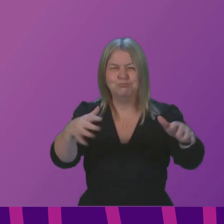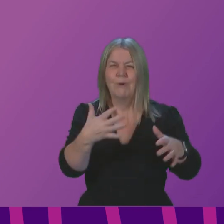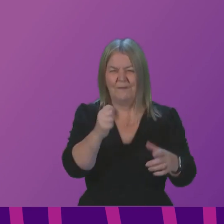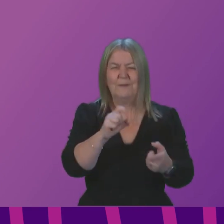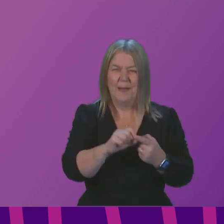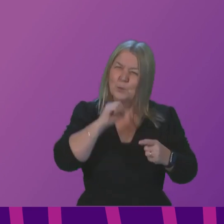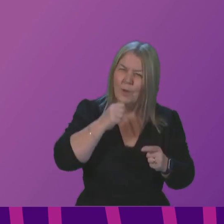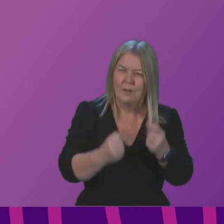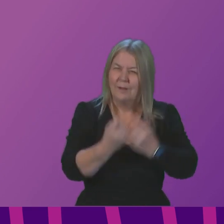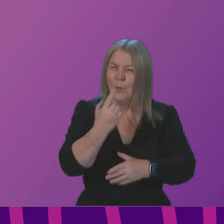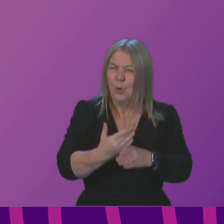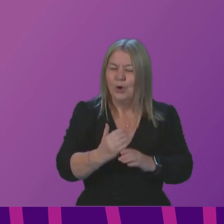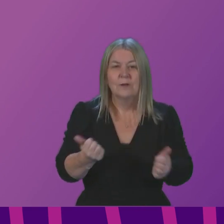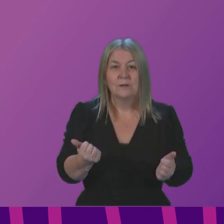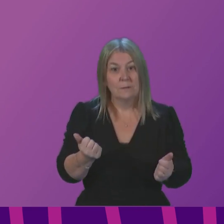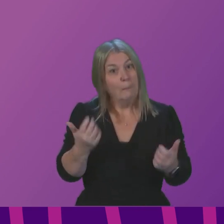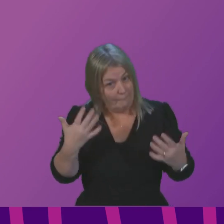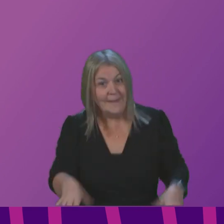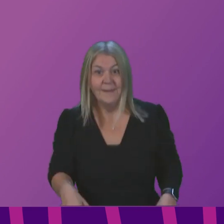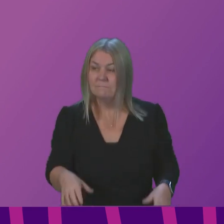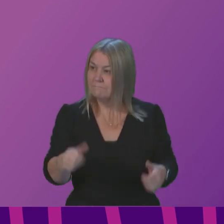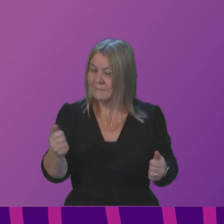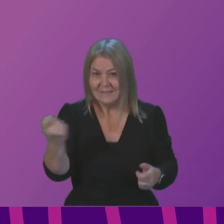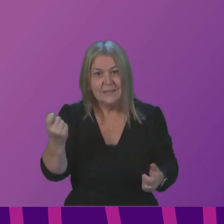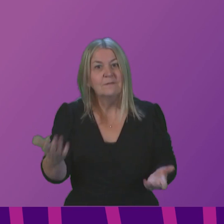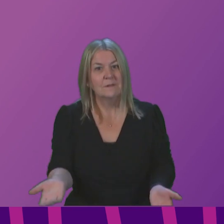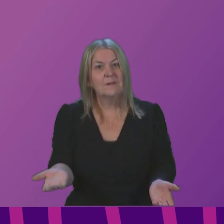We need to consider all the points carefully and we are doing so. I do not want to sound